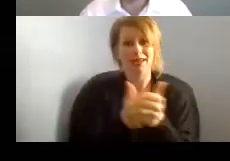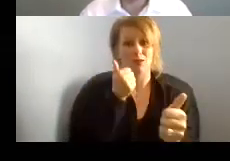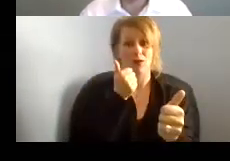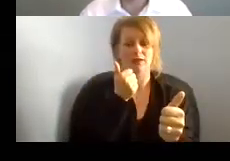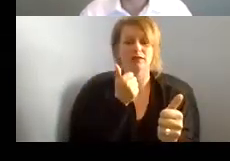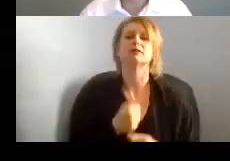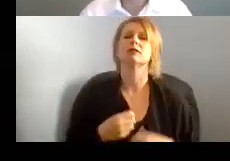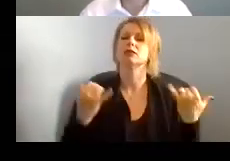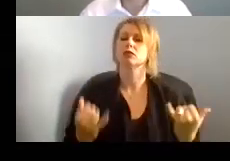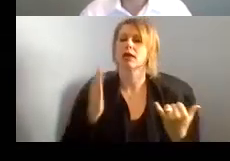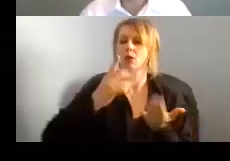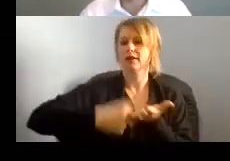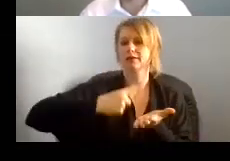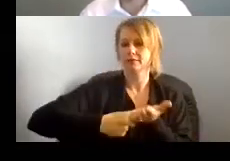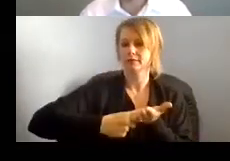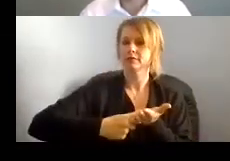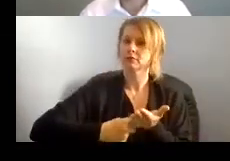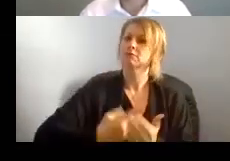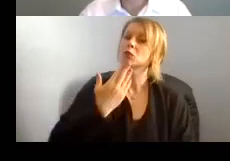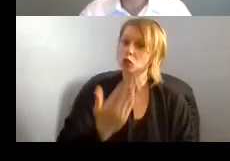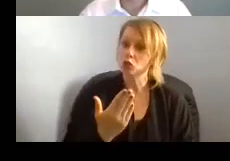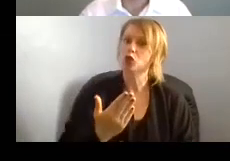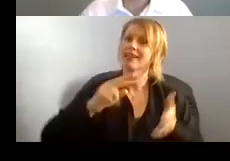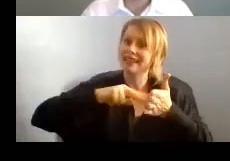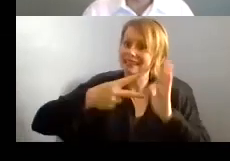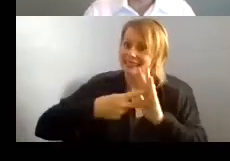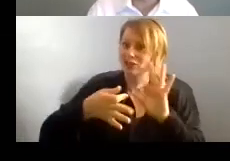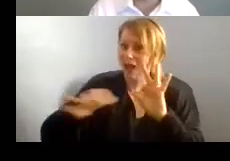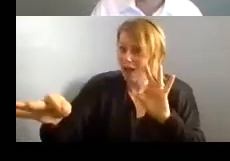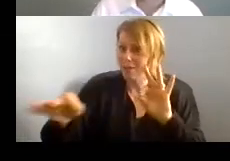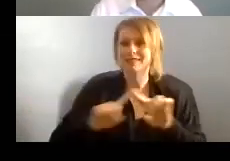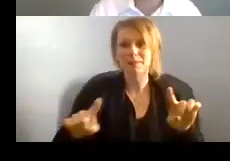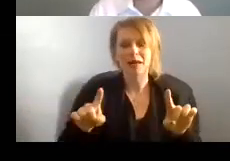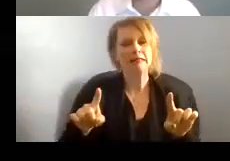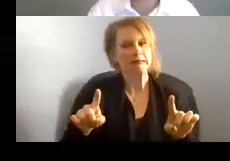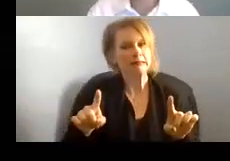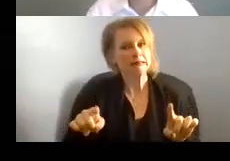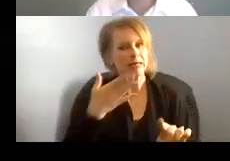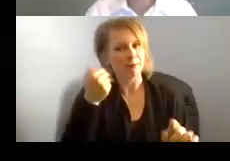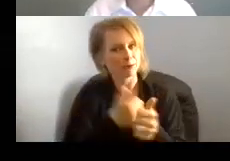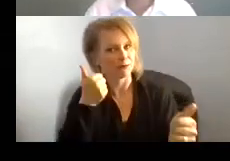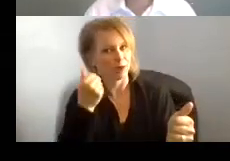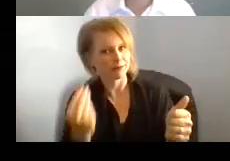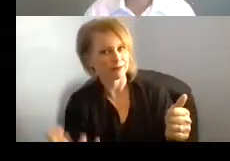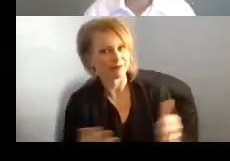a little bit about some well-intentioned comments that may actually not be the best to share with grieving students. Maybe if I go over what are the